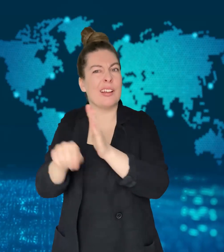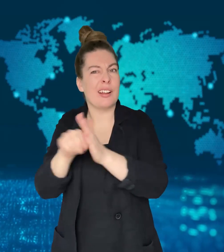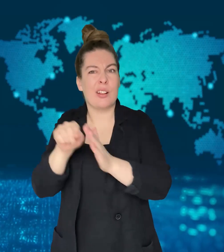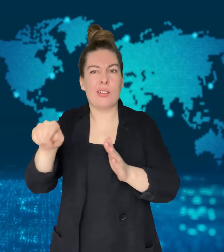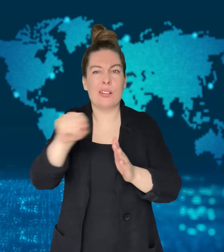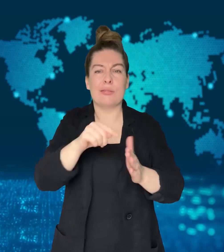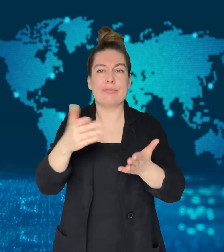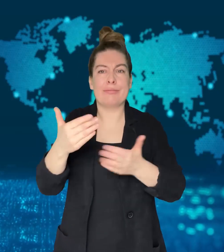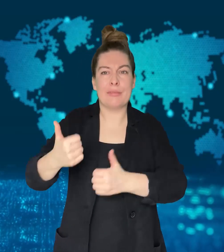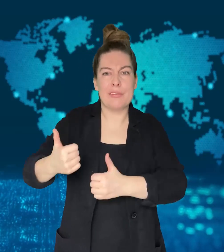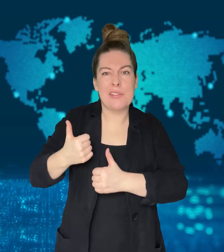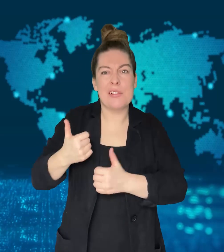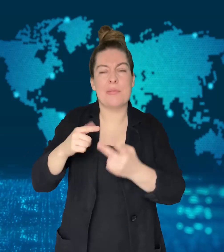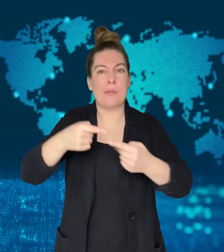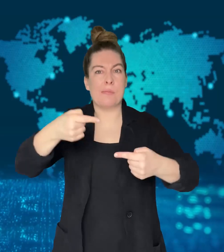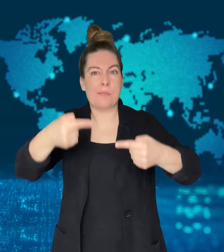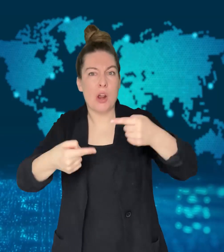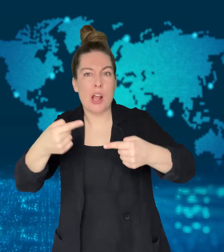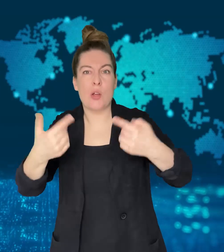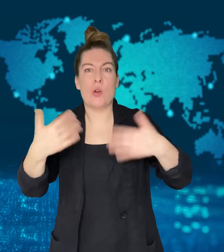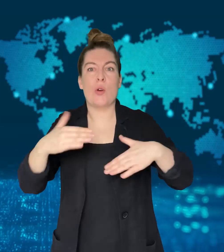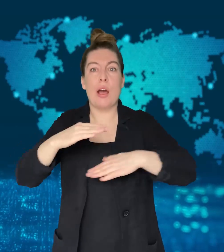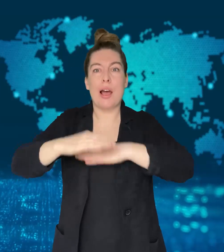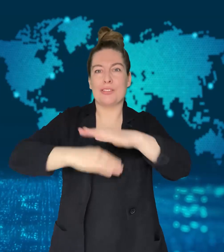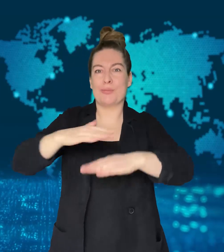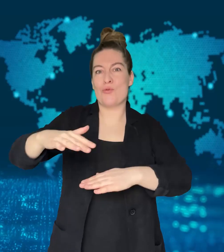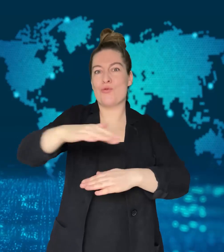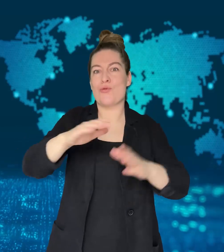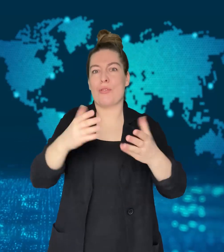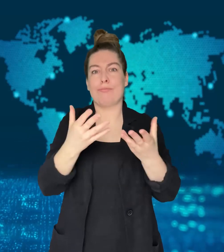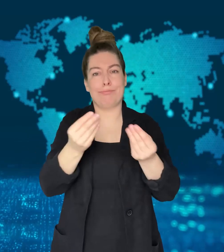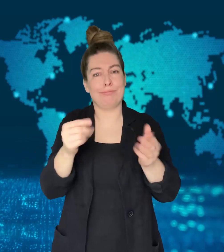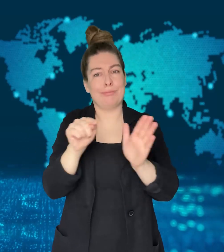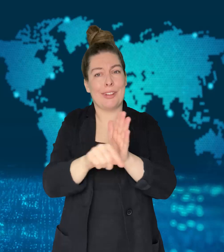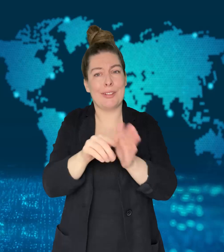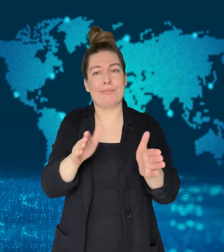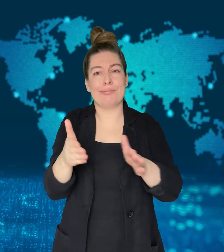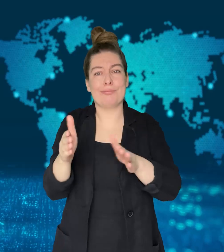and political leaders.